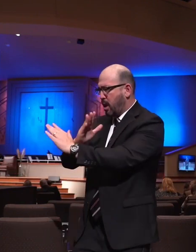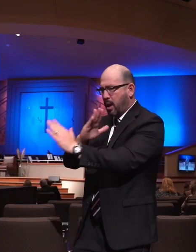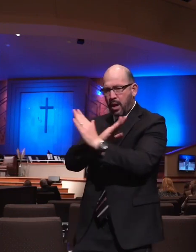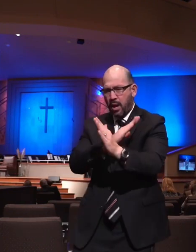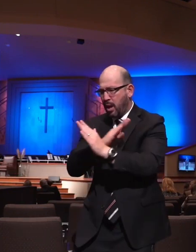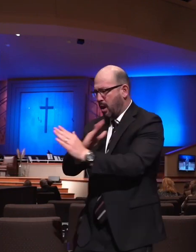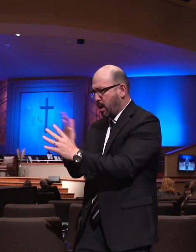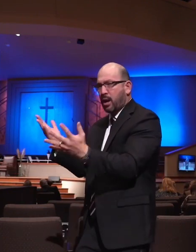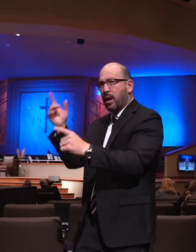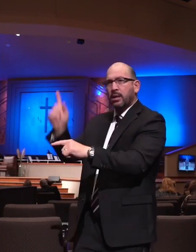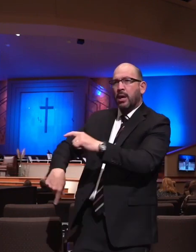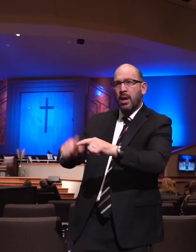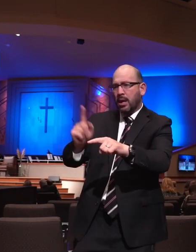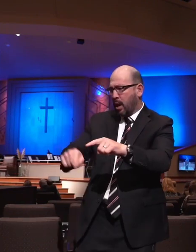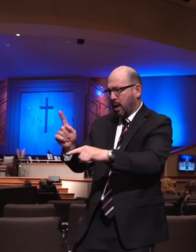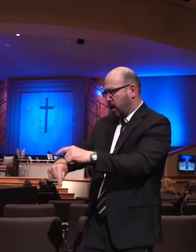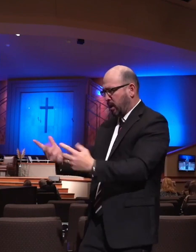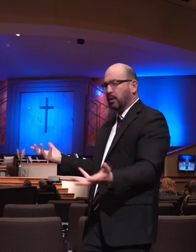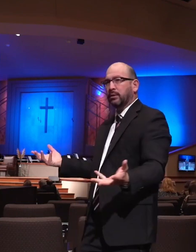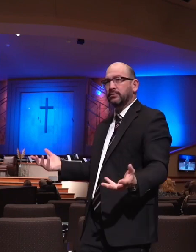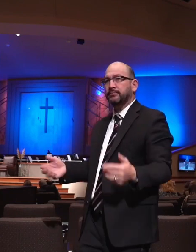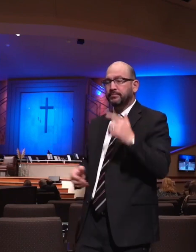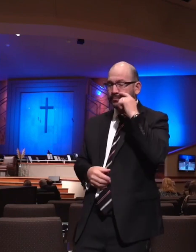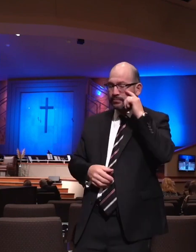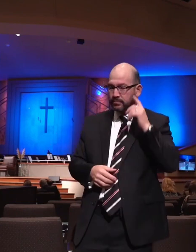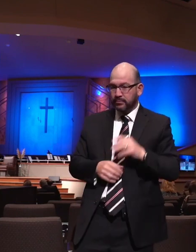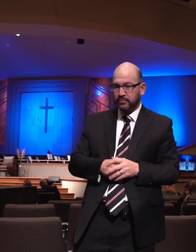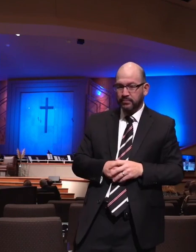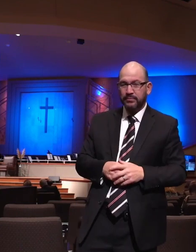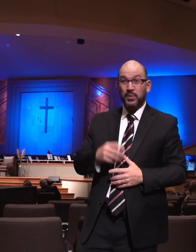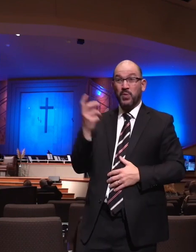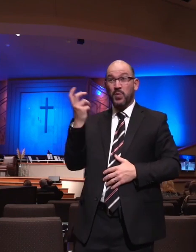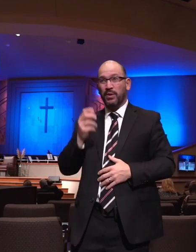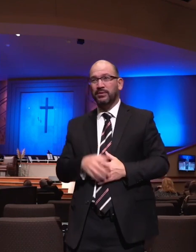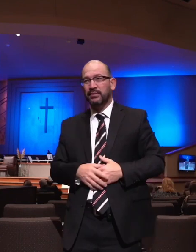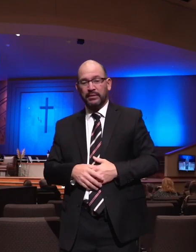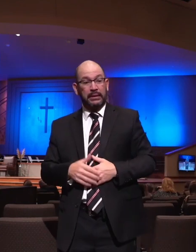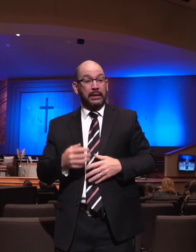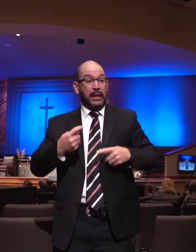because this is like the greatest verse in the entire Bible on open house and